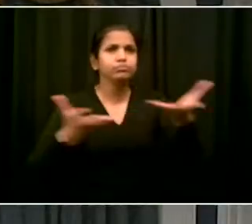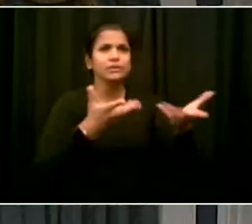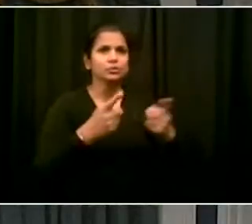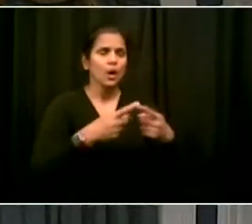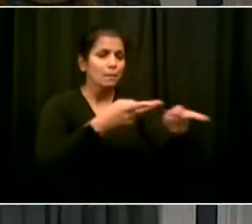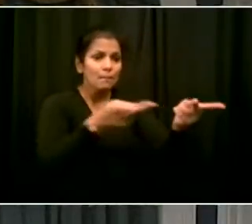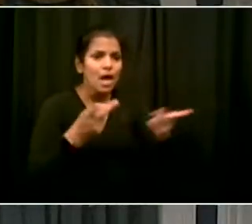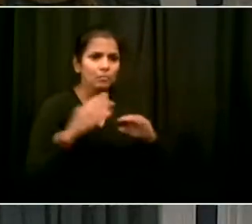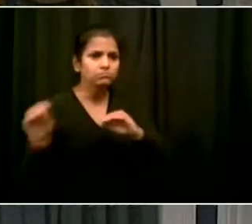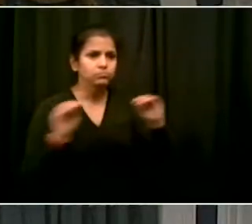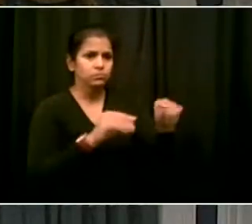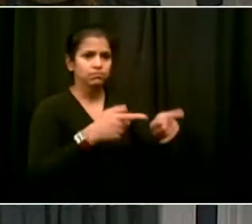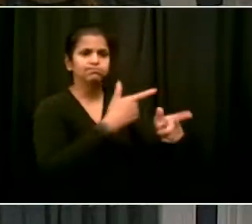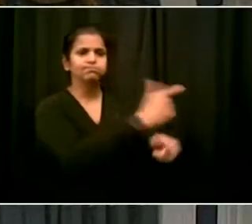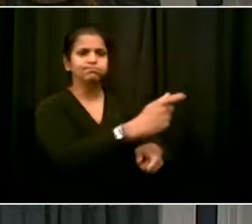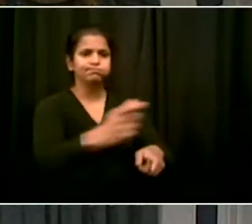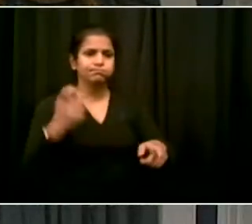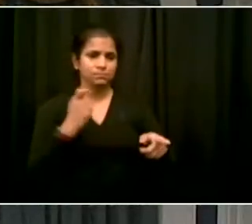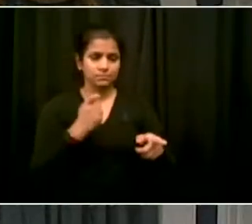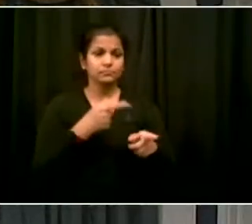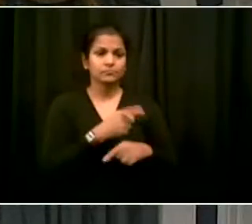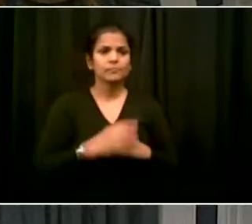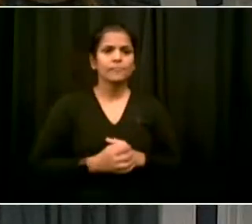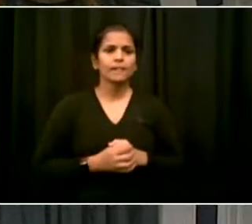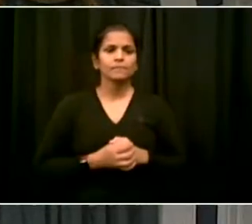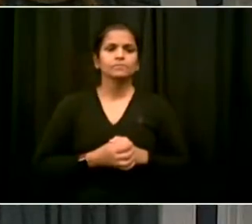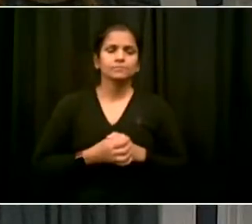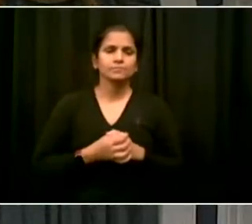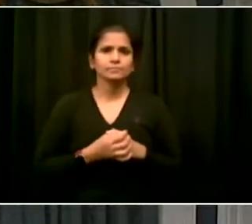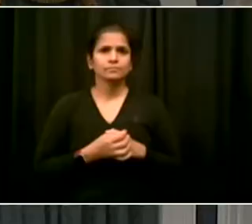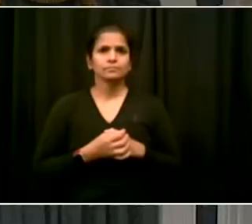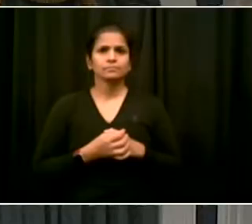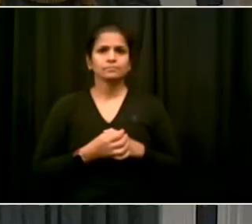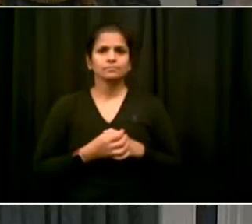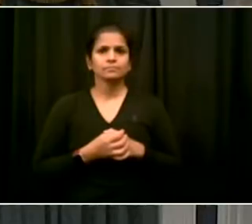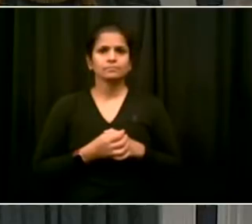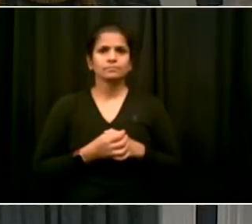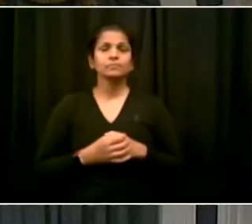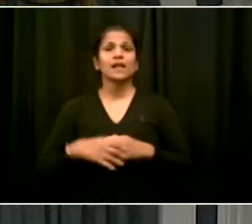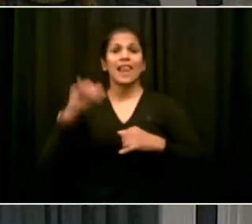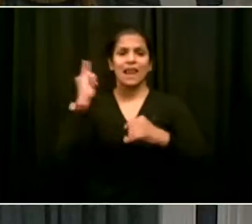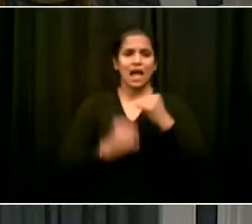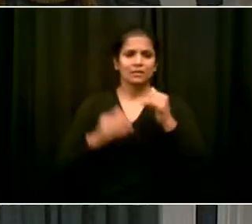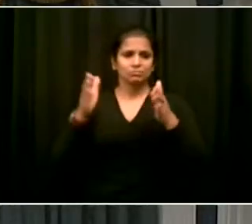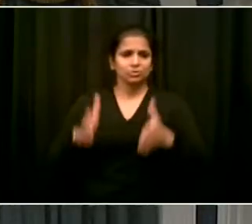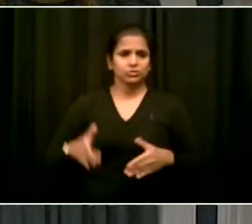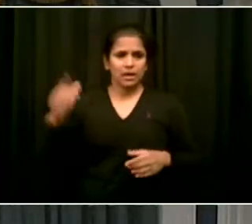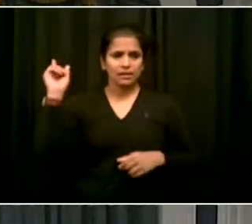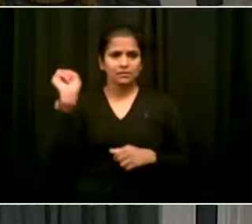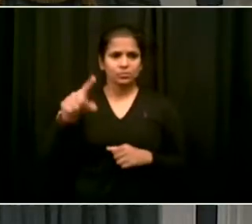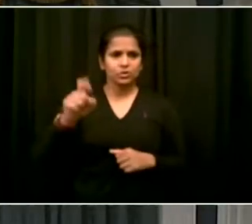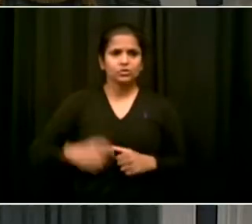GOING IN THOSE PLACES AND TO DIRECT MORE RESOURCES THERE WHEN IT IS CLEAR THAT'S WHAT NEEDEDS TO HAPPEN.